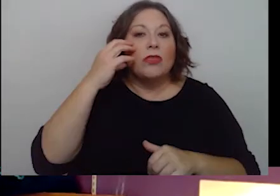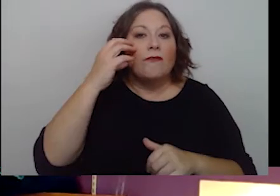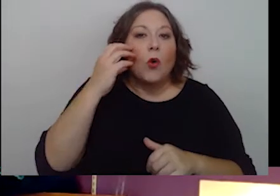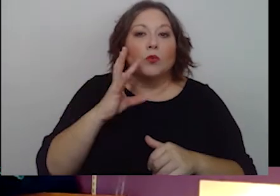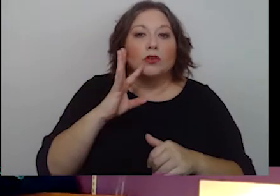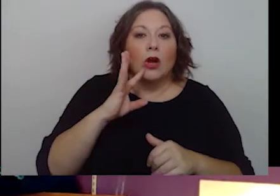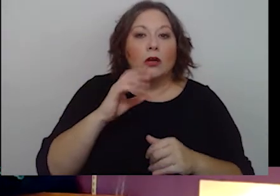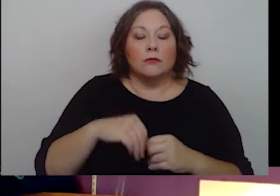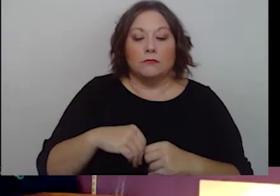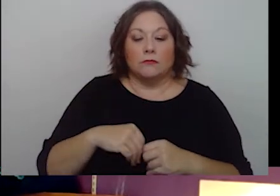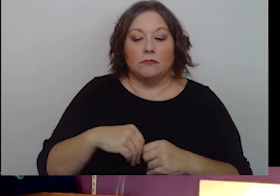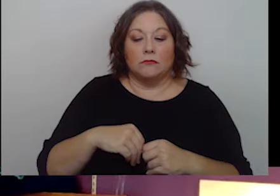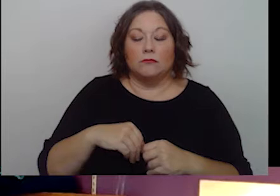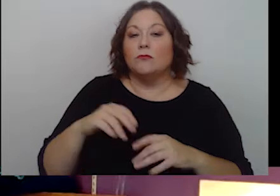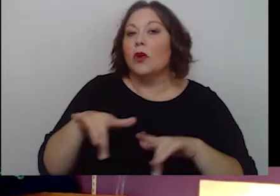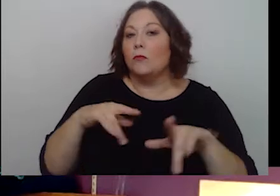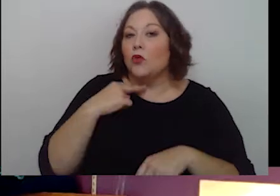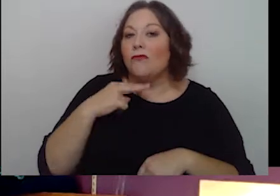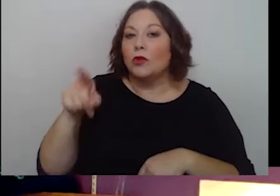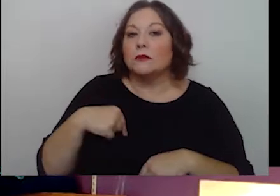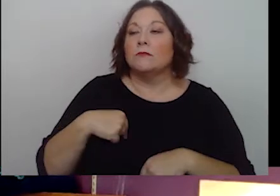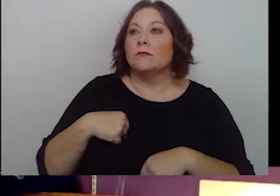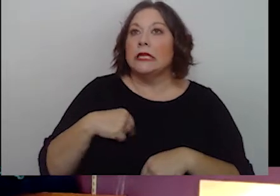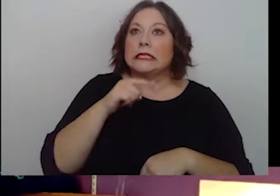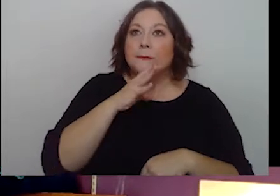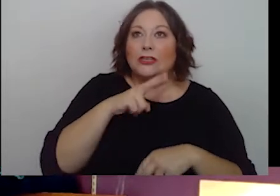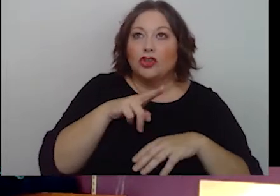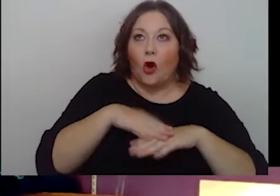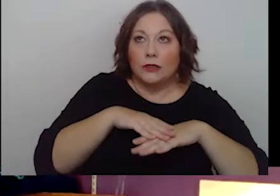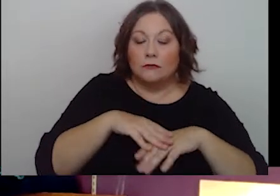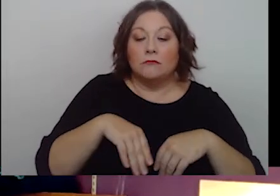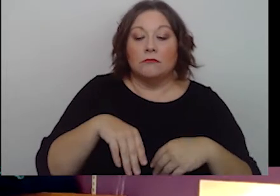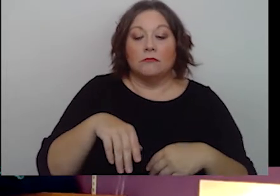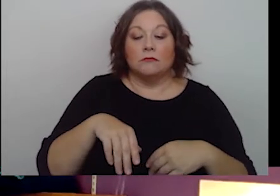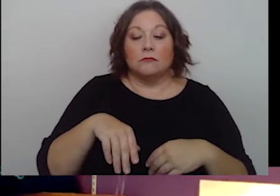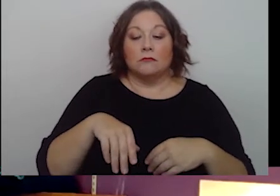(computer talking) So it will be able to tell me what's up.